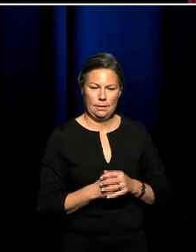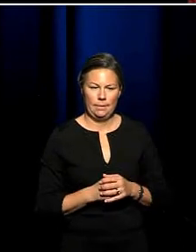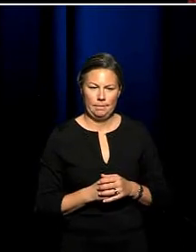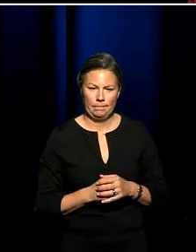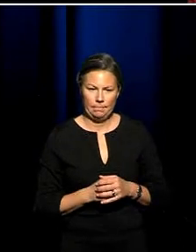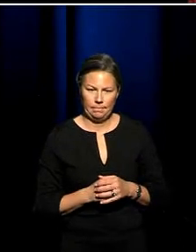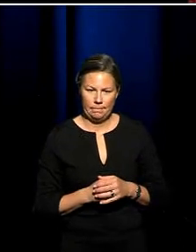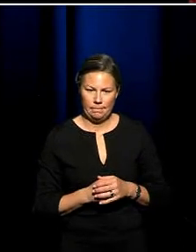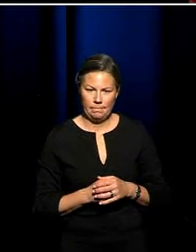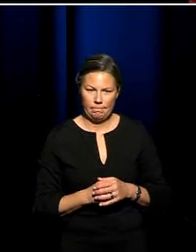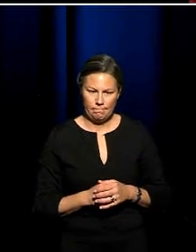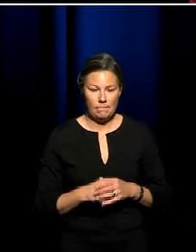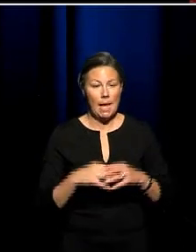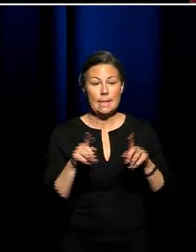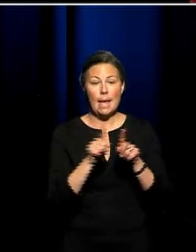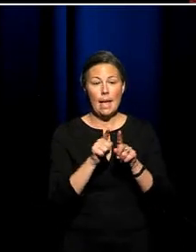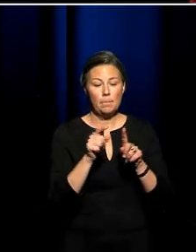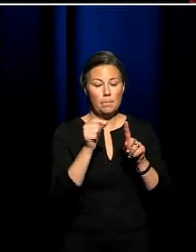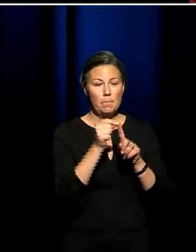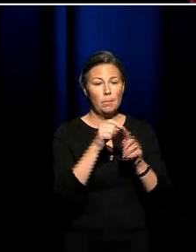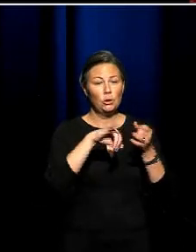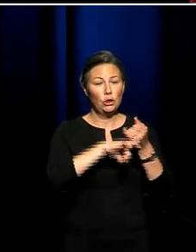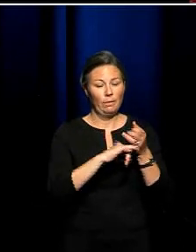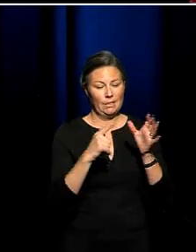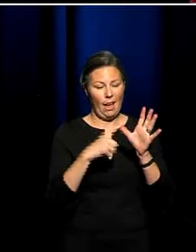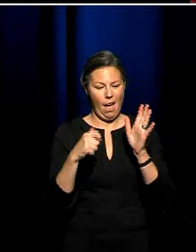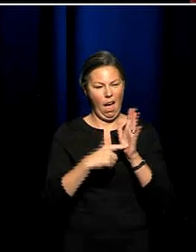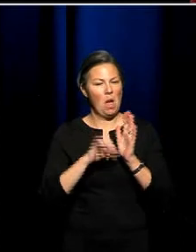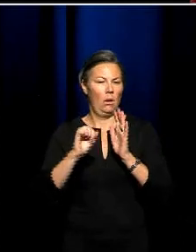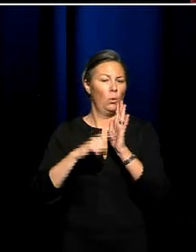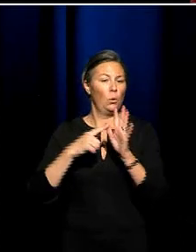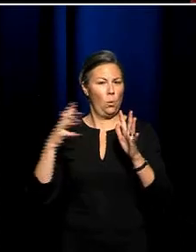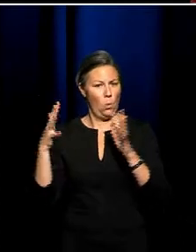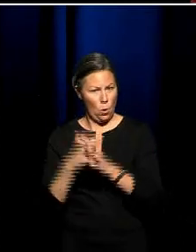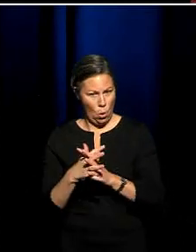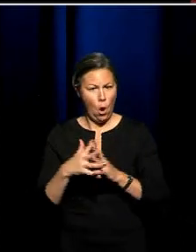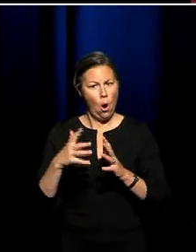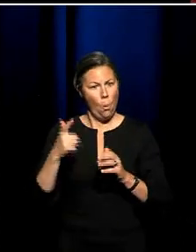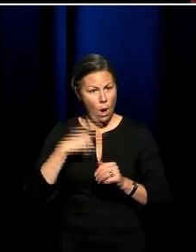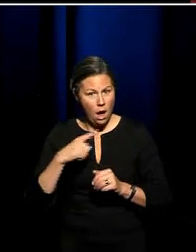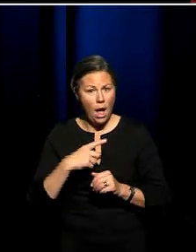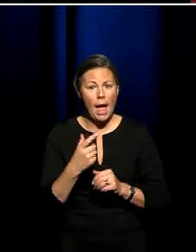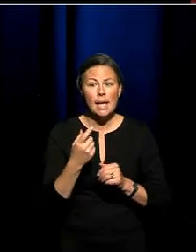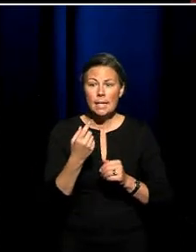with the requirements of the public service act, this measure is designed to address the under-representation of people with disability in the Australian